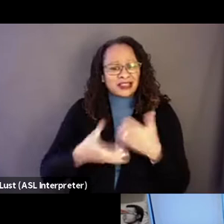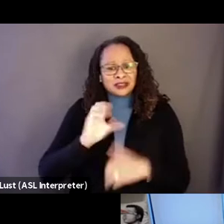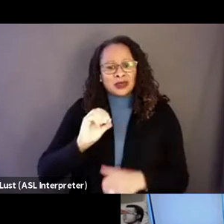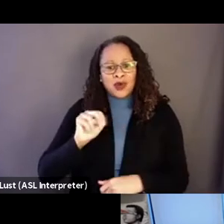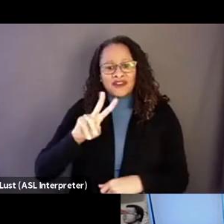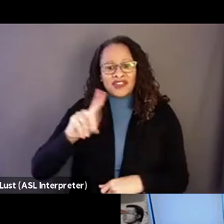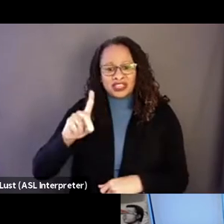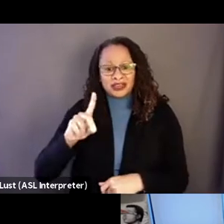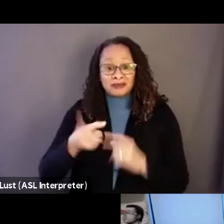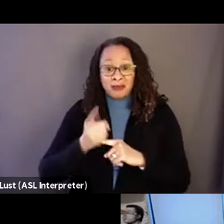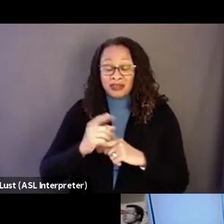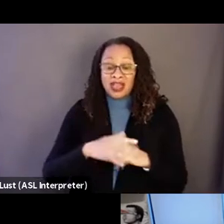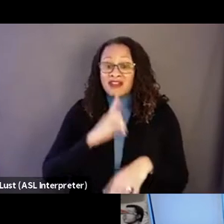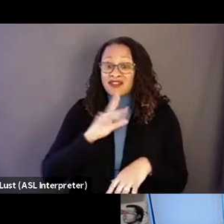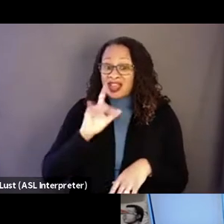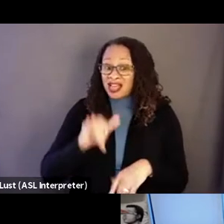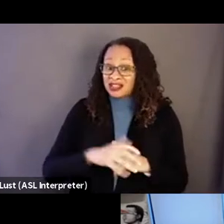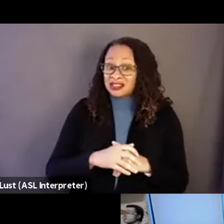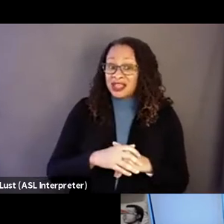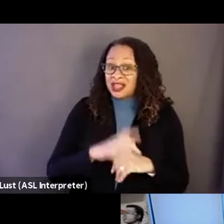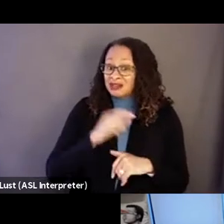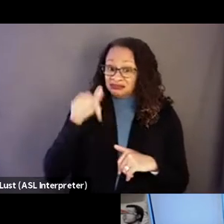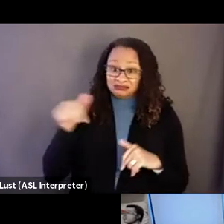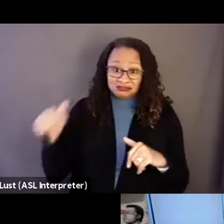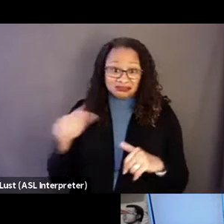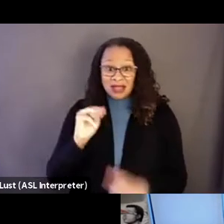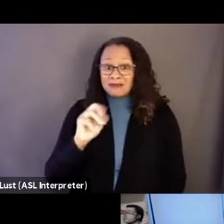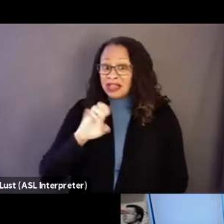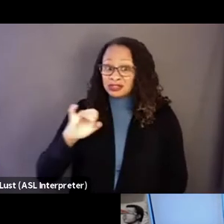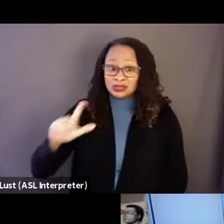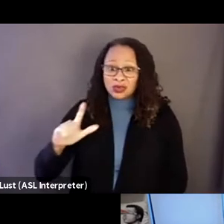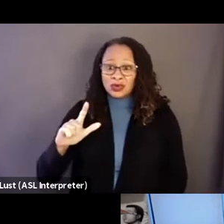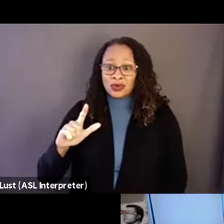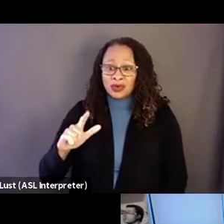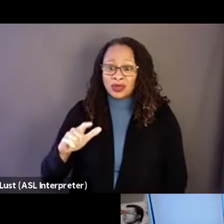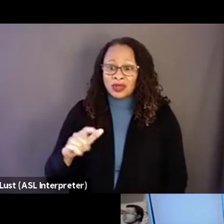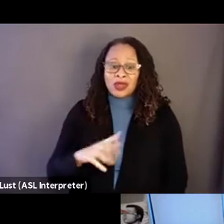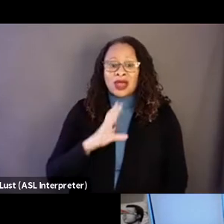the reality is that Nunu, Patrick, Marisol and Shanona are all essential workers.